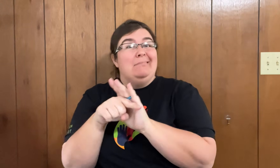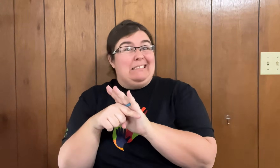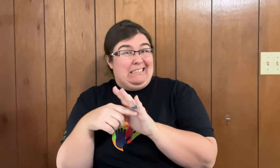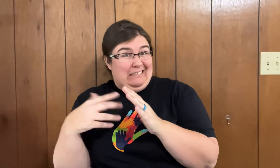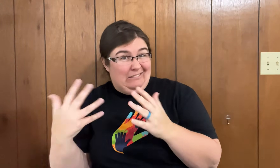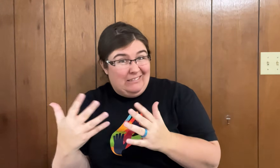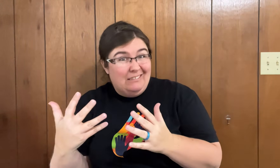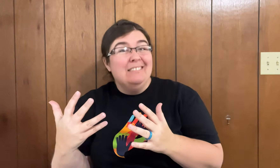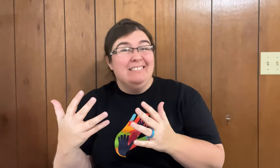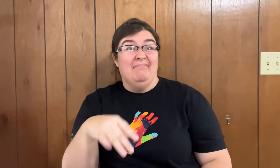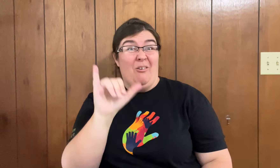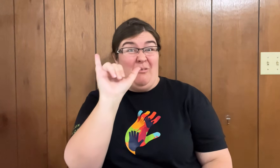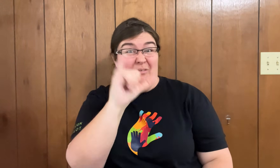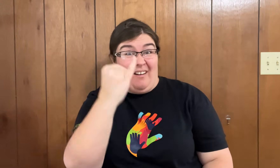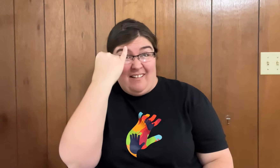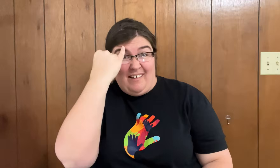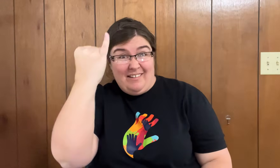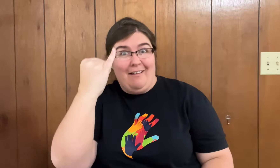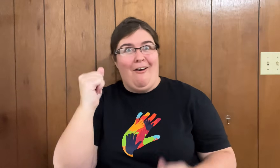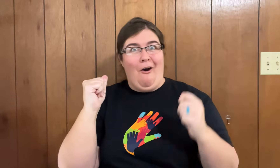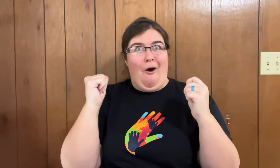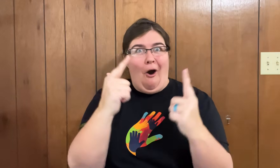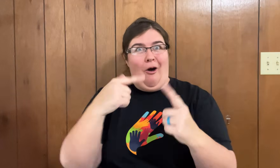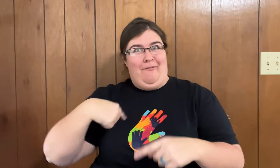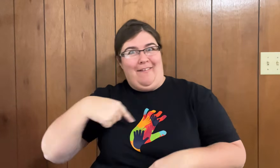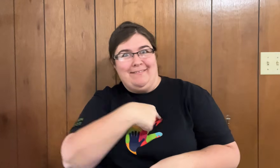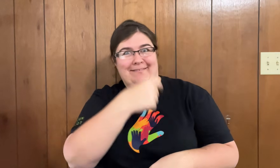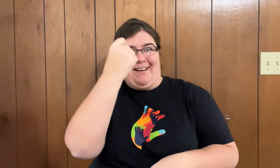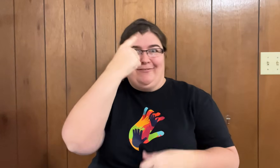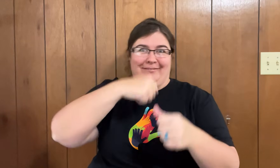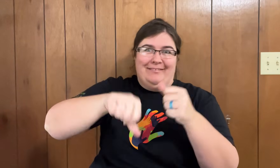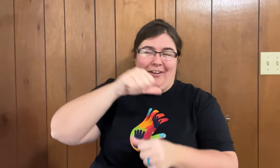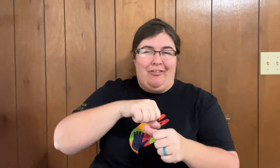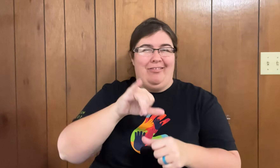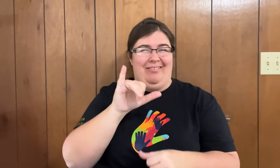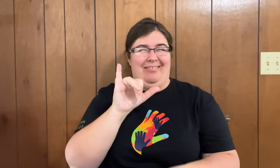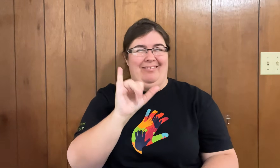The cons are the following. That idea that we all understand together,